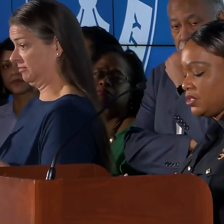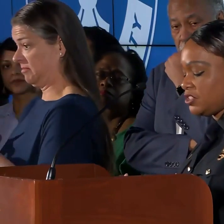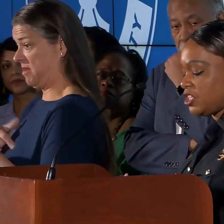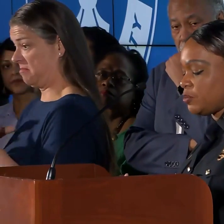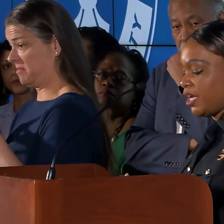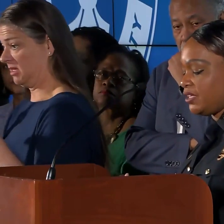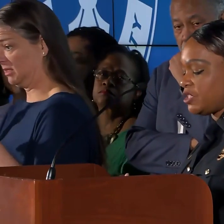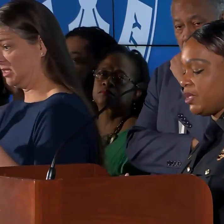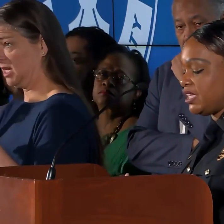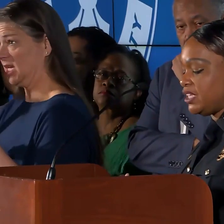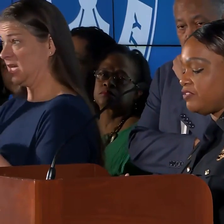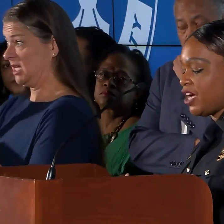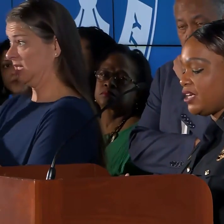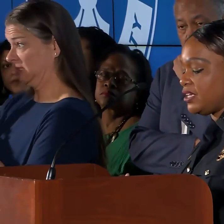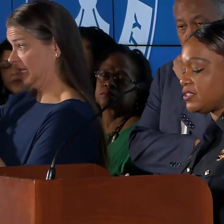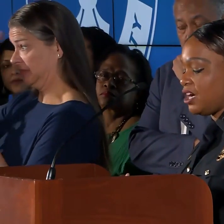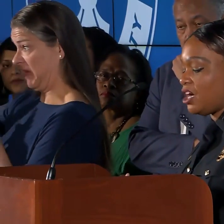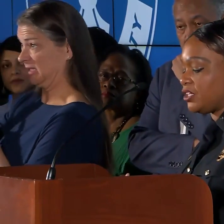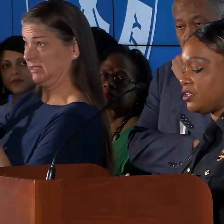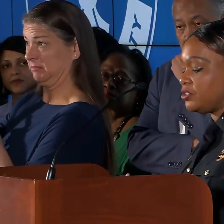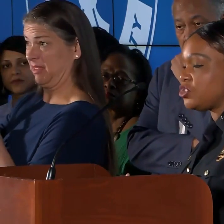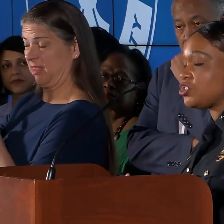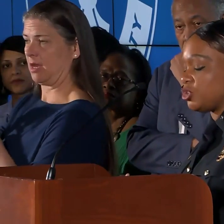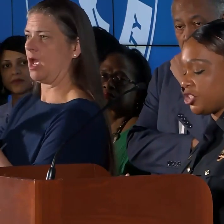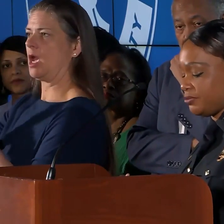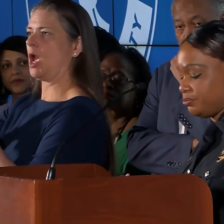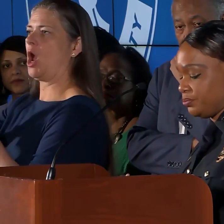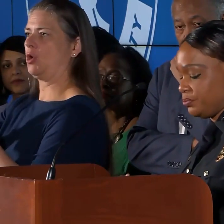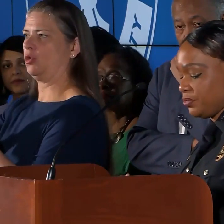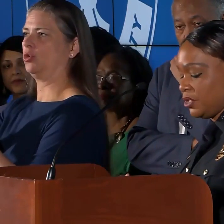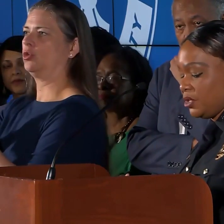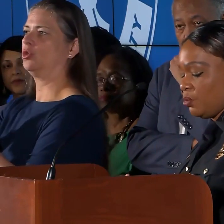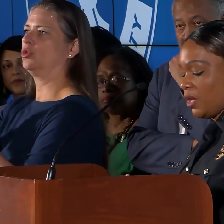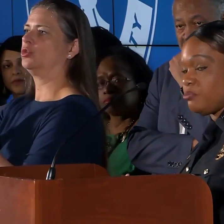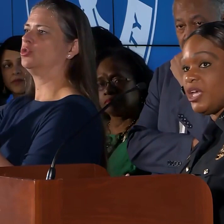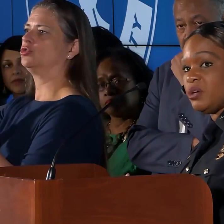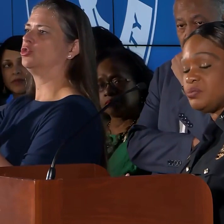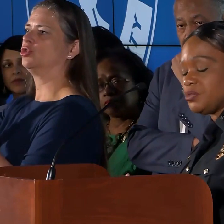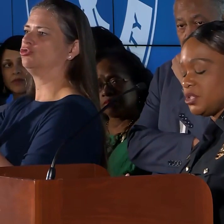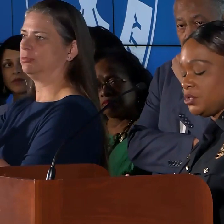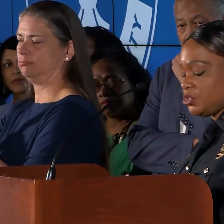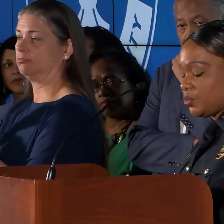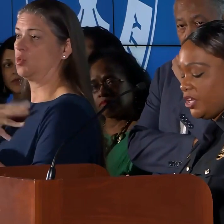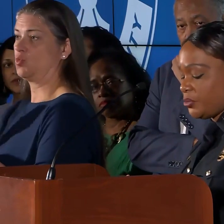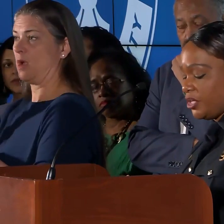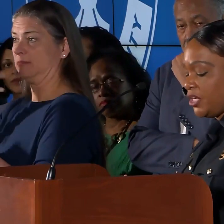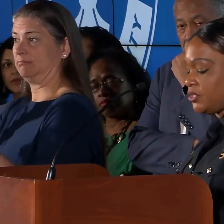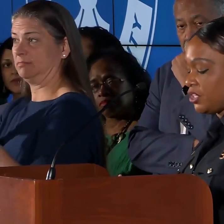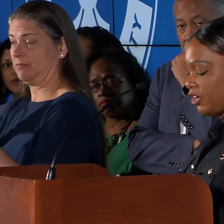The suspect has been identified as conor sturgeon white male, 23 years of